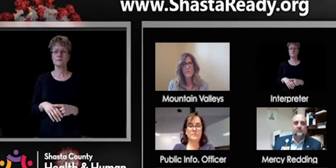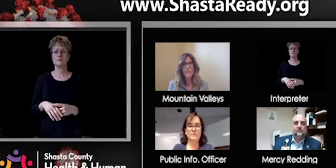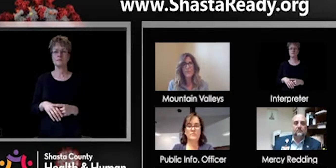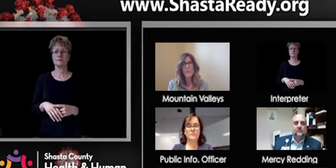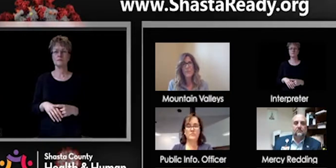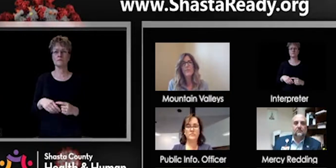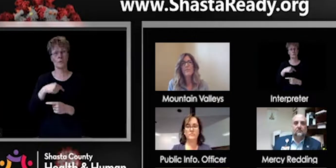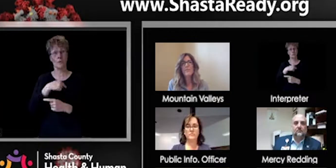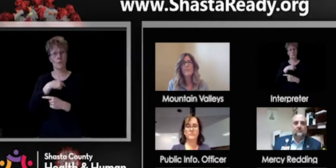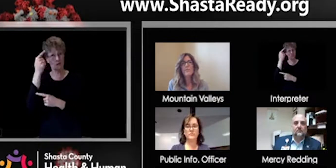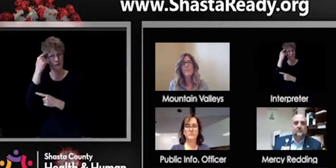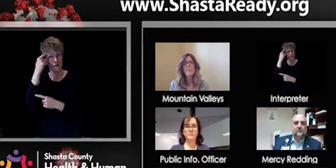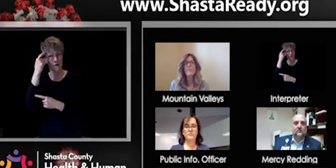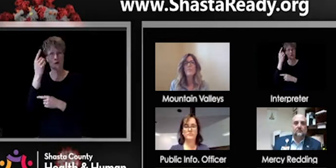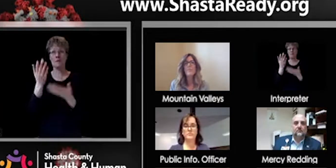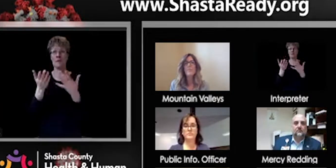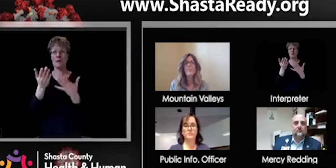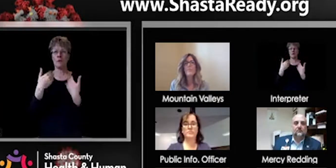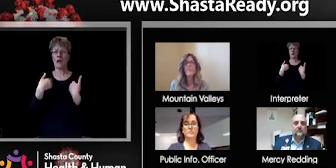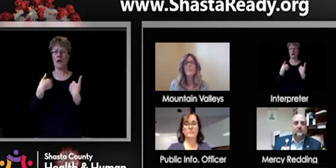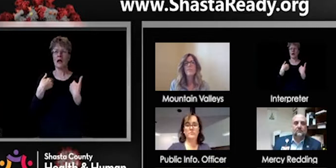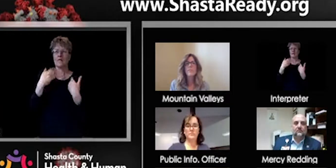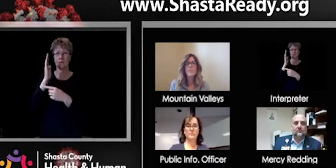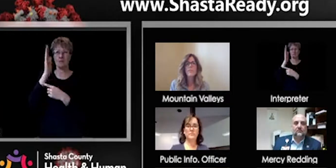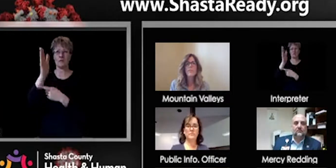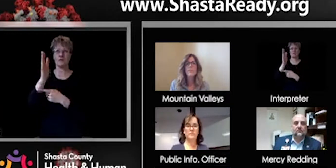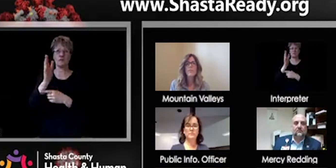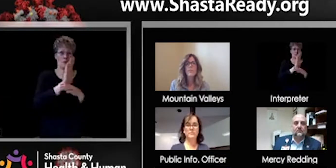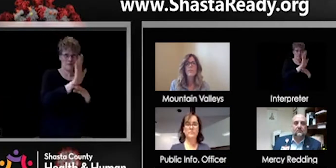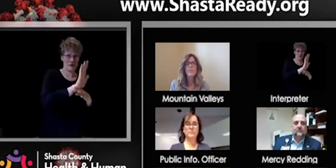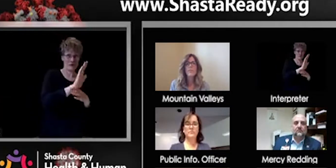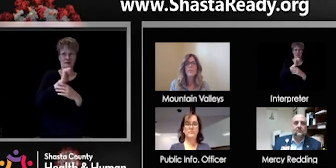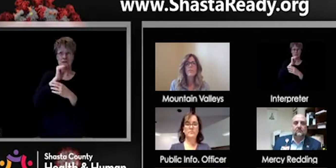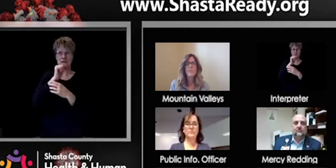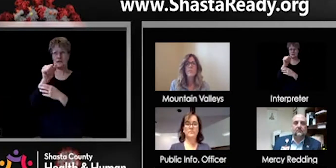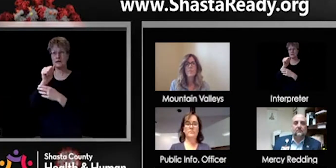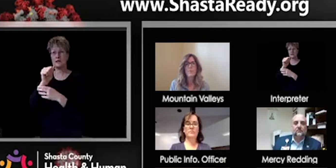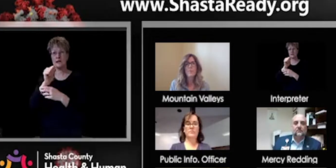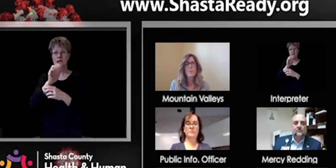non-essential businesses. We’re hoping that will come sooner than later, particularly